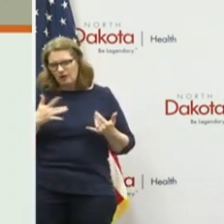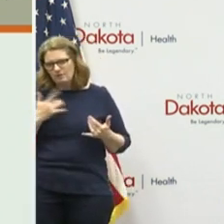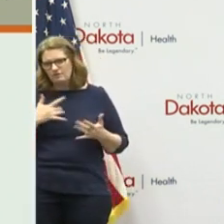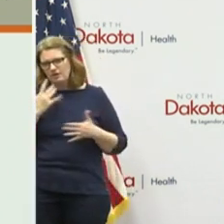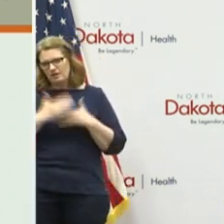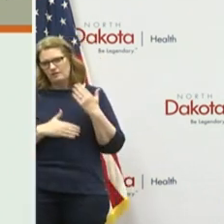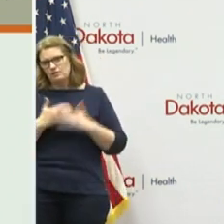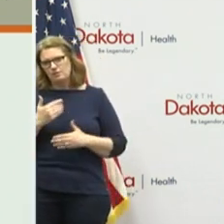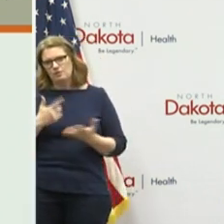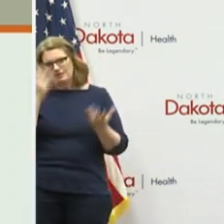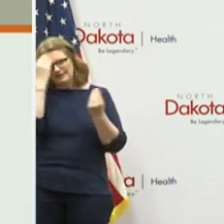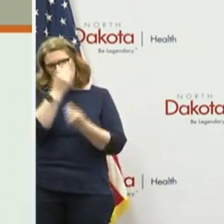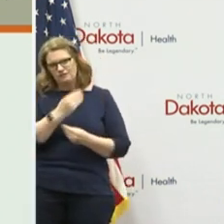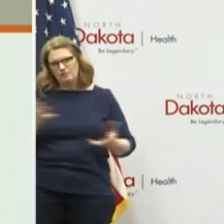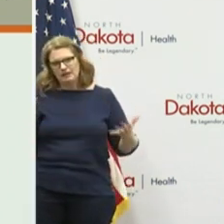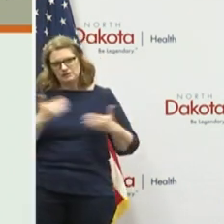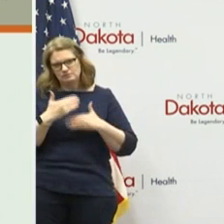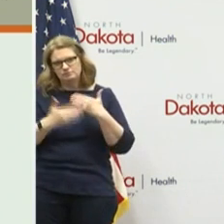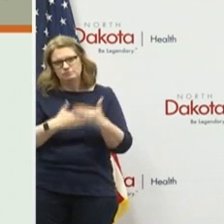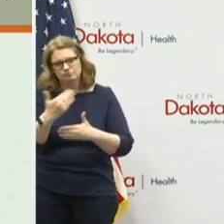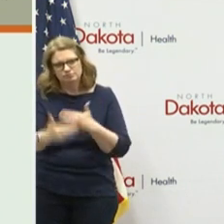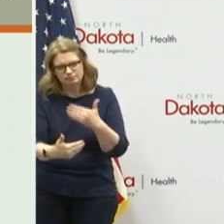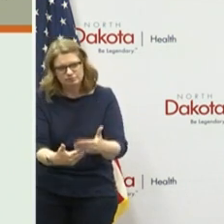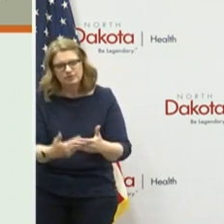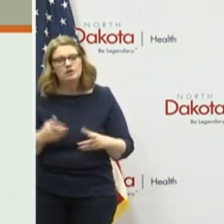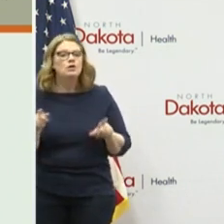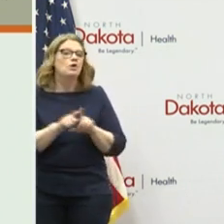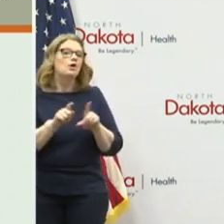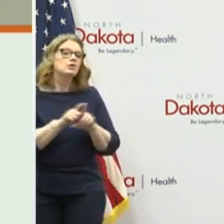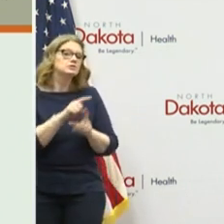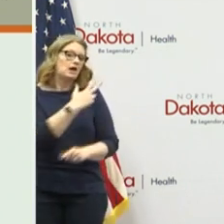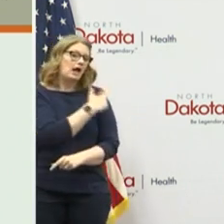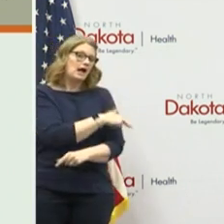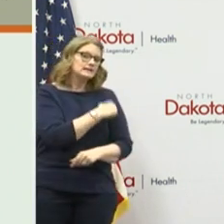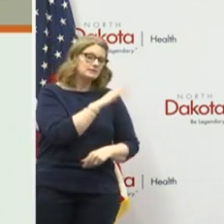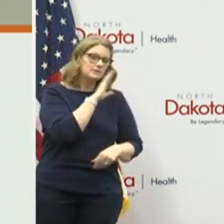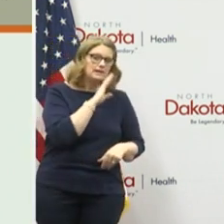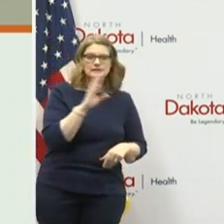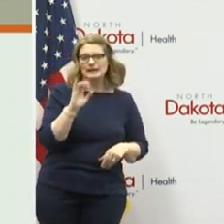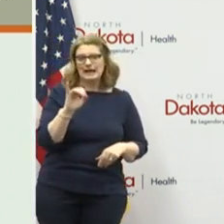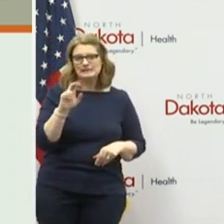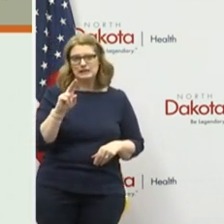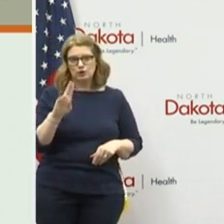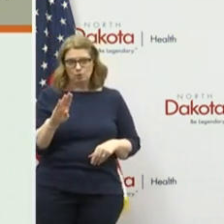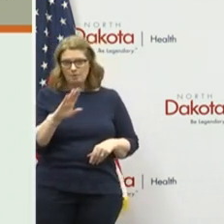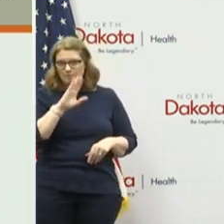ON IN THE STATE LABS AND NEW PARTNERSHIPS, WE FEEL VERY CONFIDENT ABOUT OUR ABILITY TO